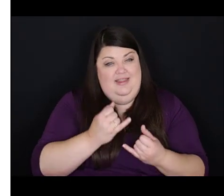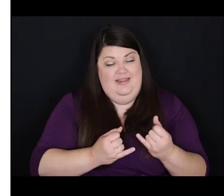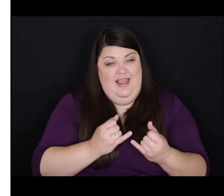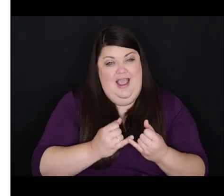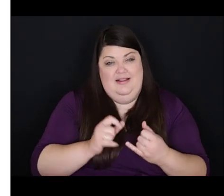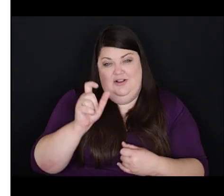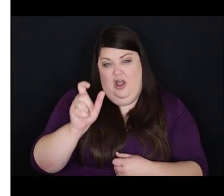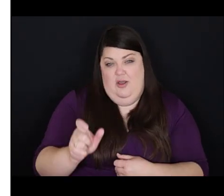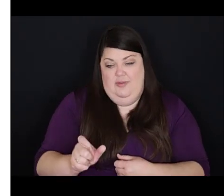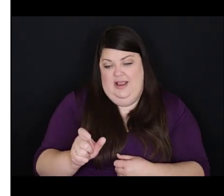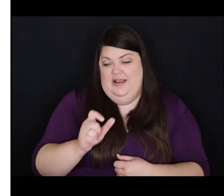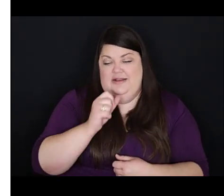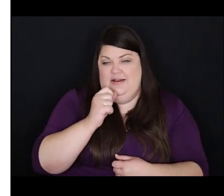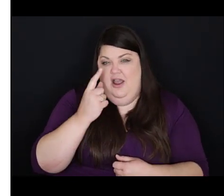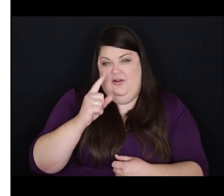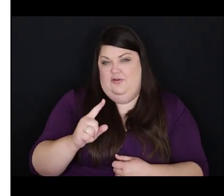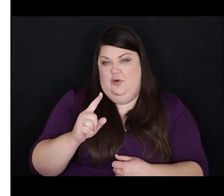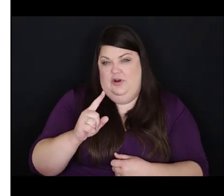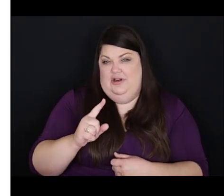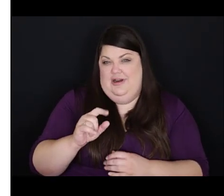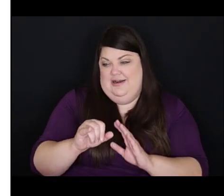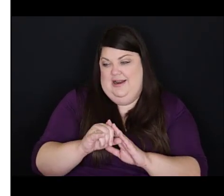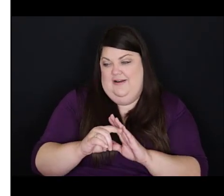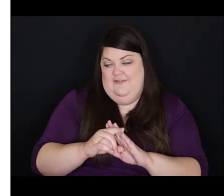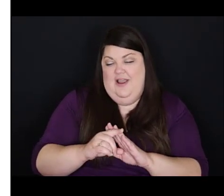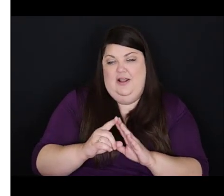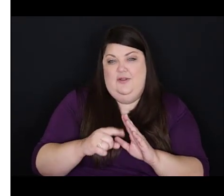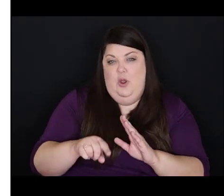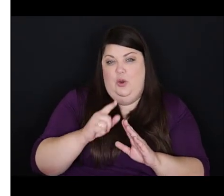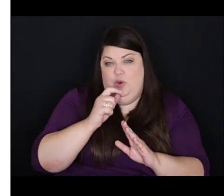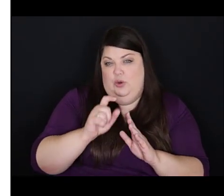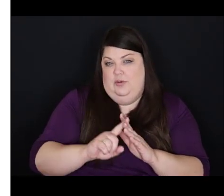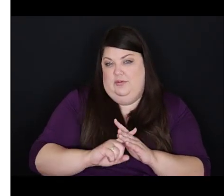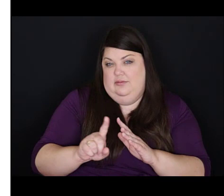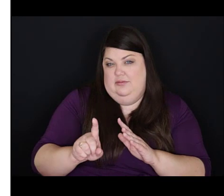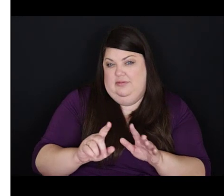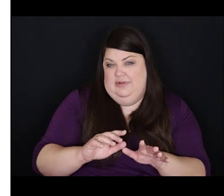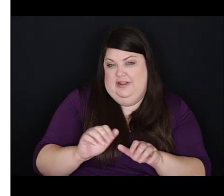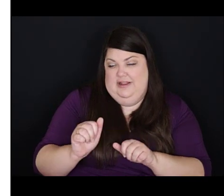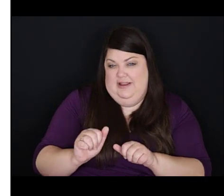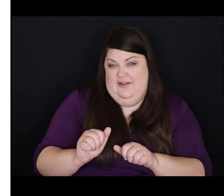to identify those that exit the VR system prior to an IPE due to attrition,